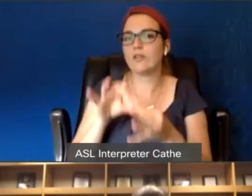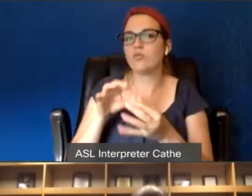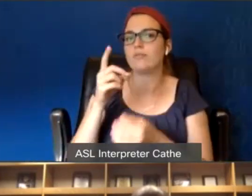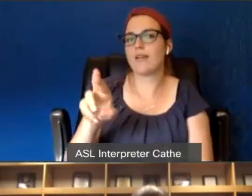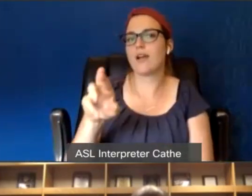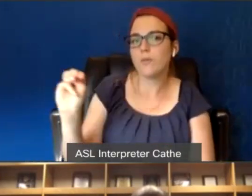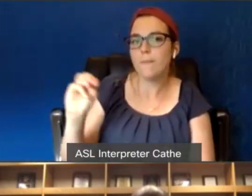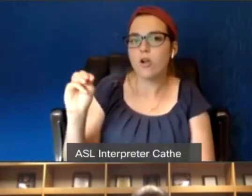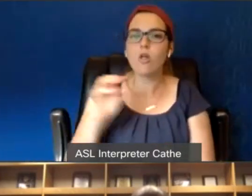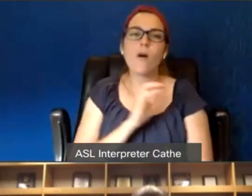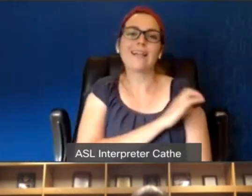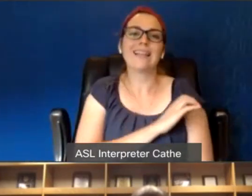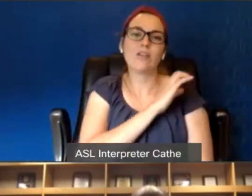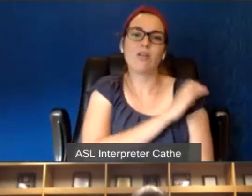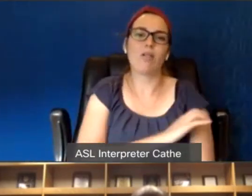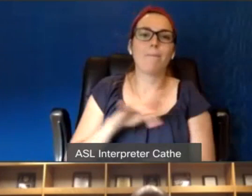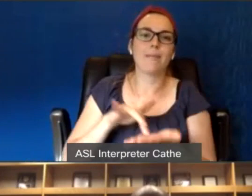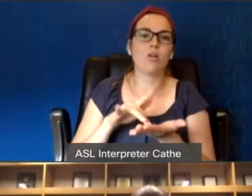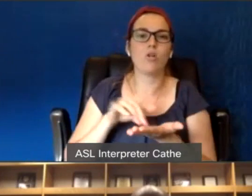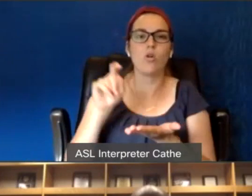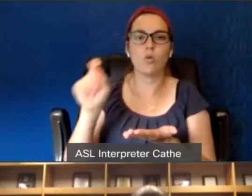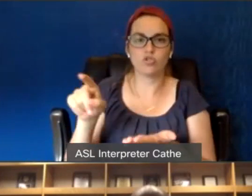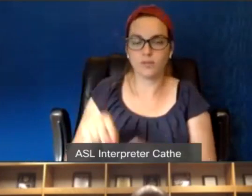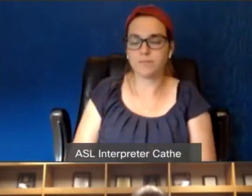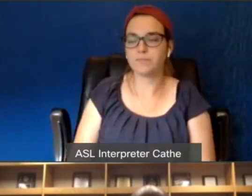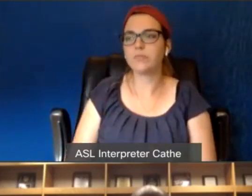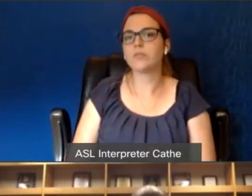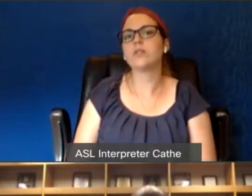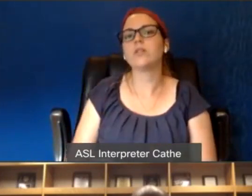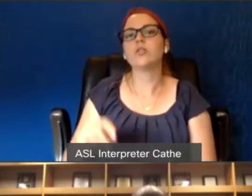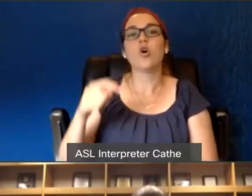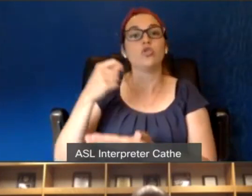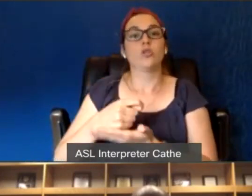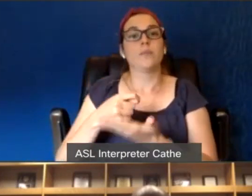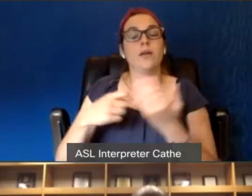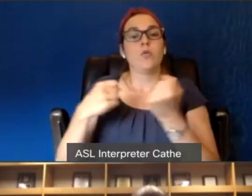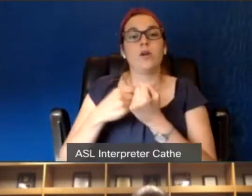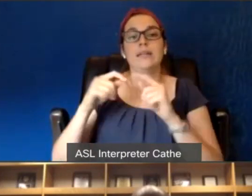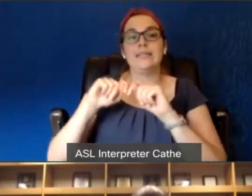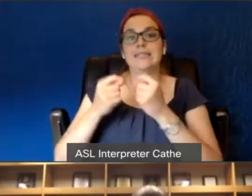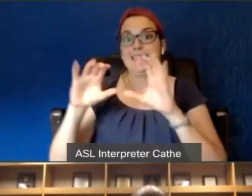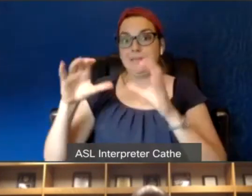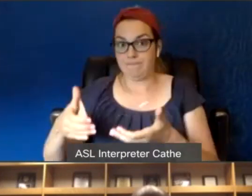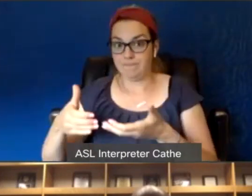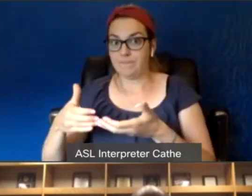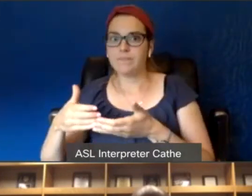How do you suggest that a treatment court team respond to a participant on MAT who's using other substances